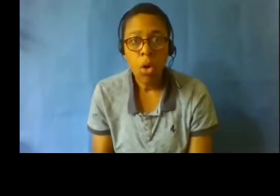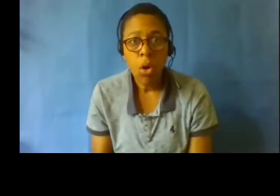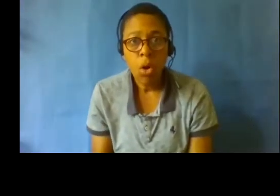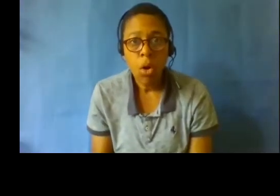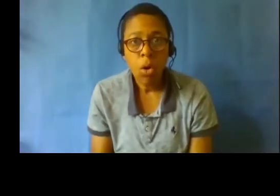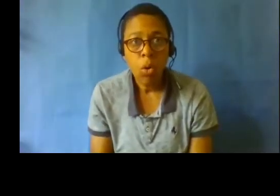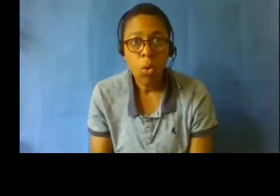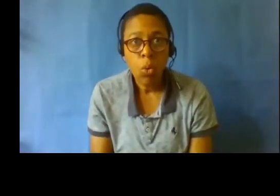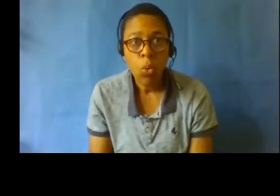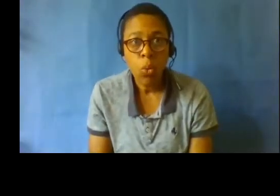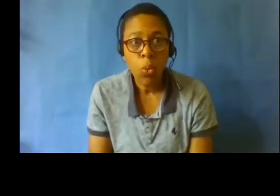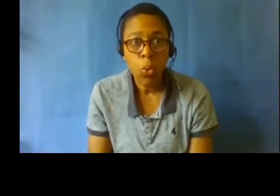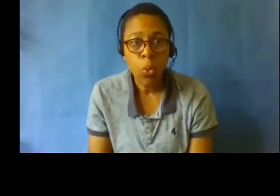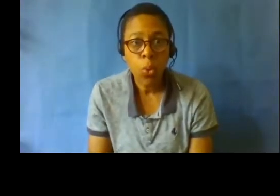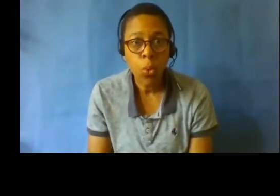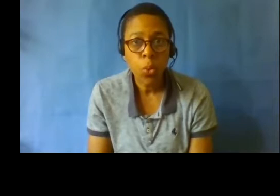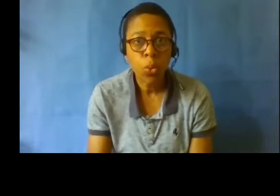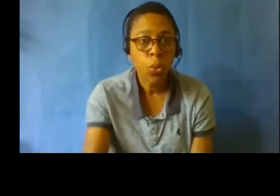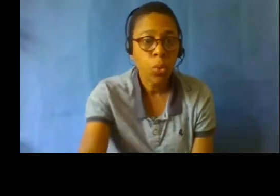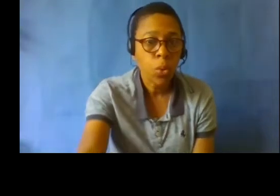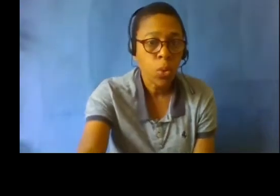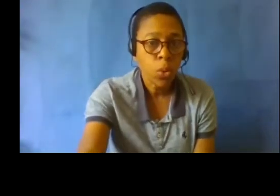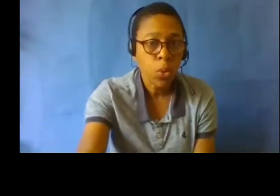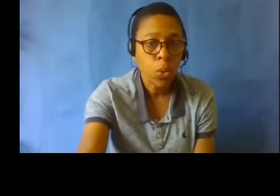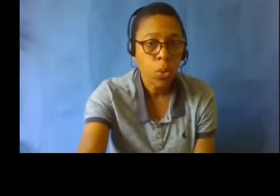quick content warning I will be mentioning autistic abuse in this